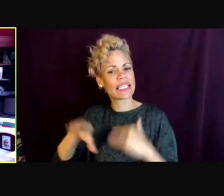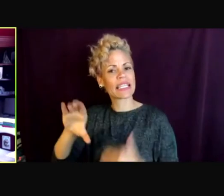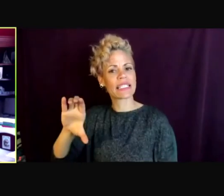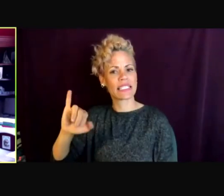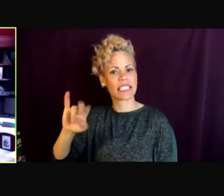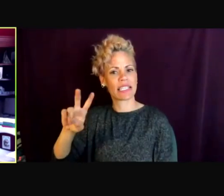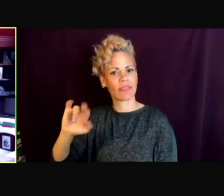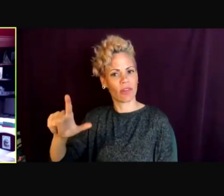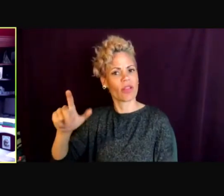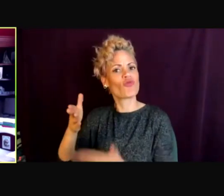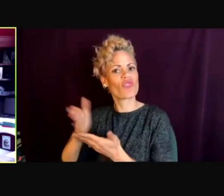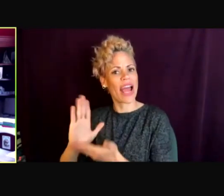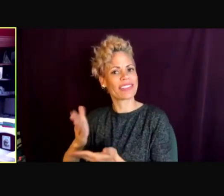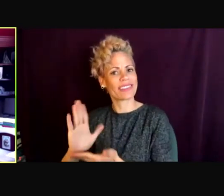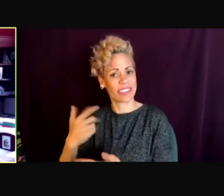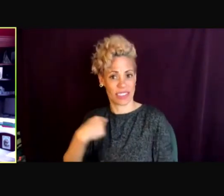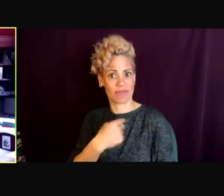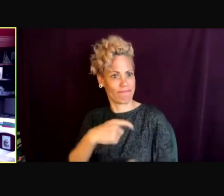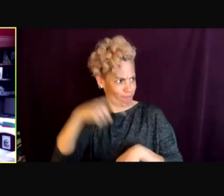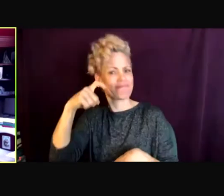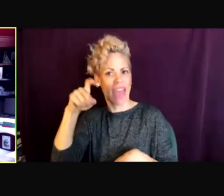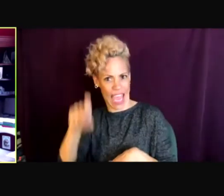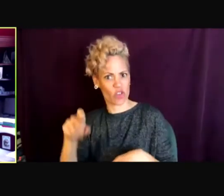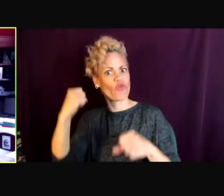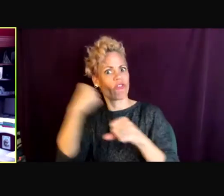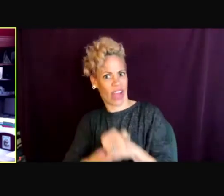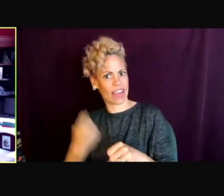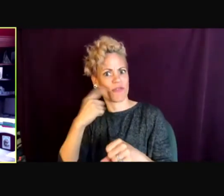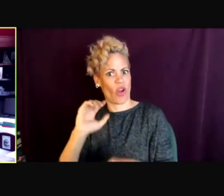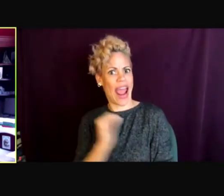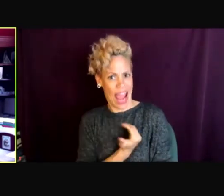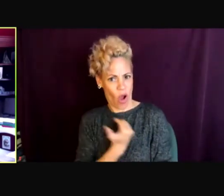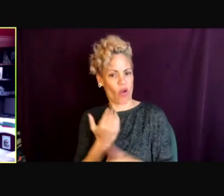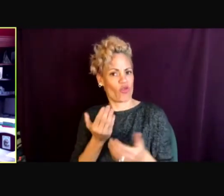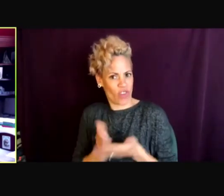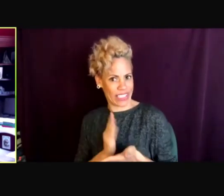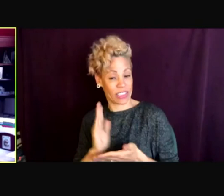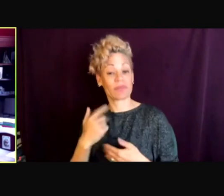And so I started working with President Reagan and his team